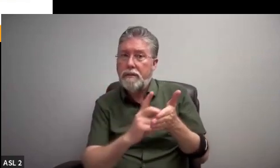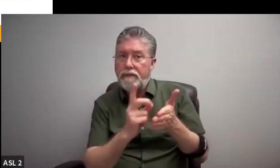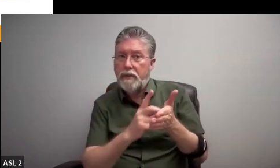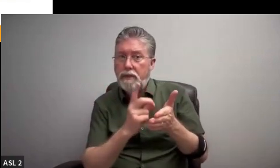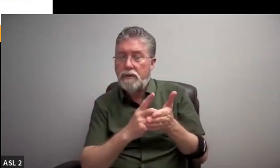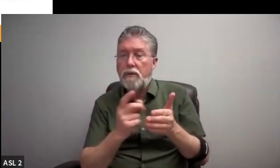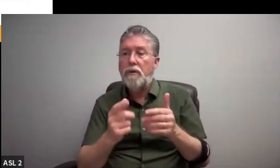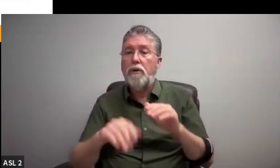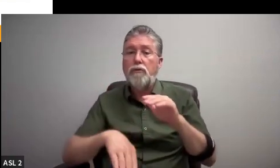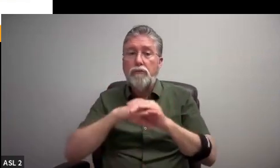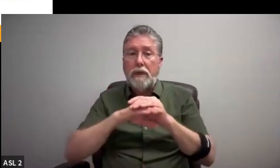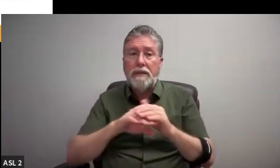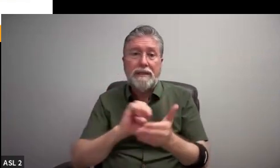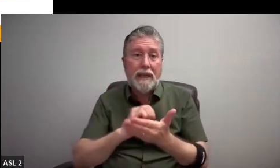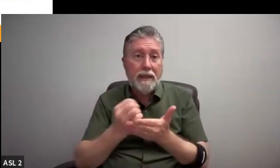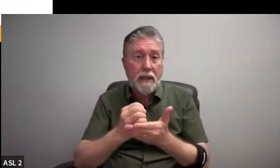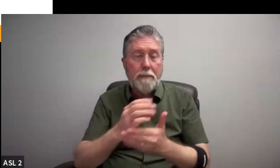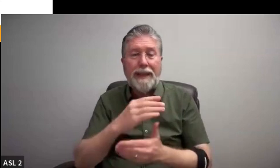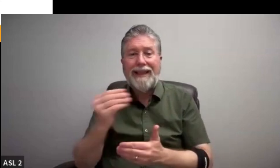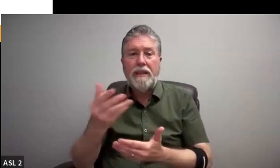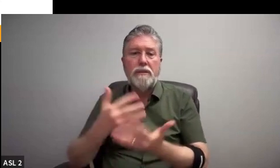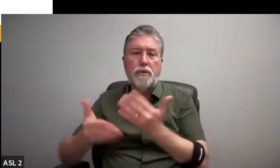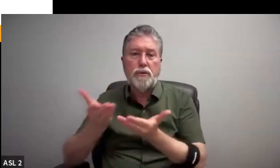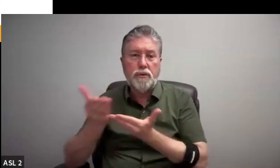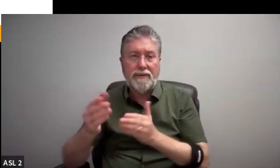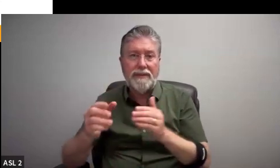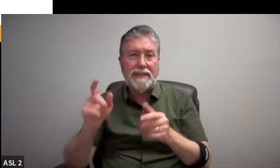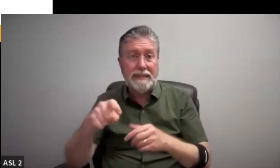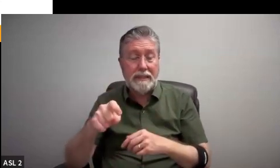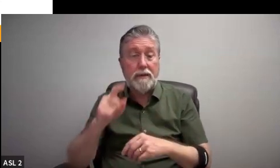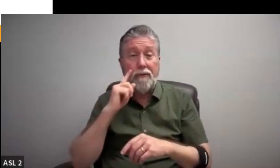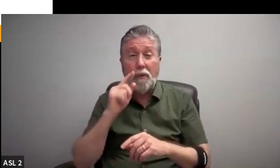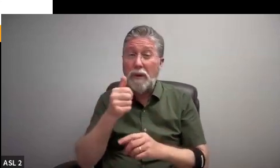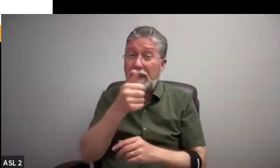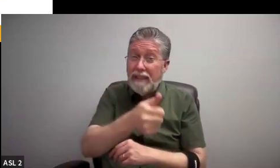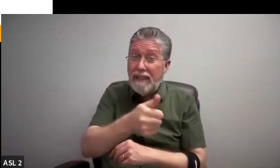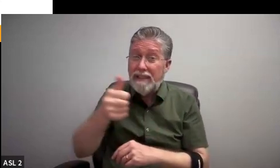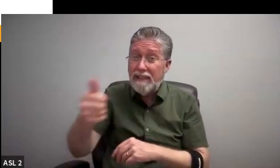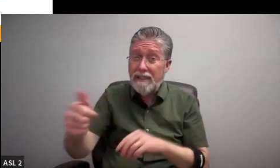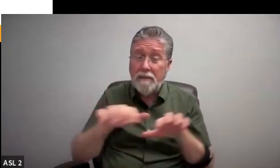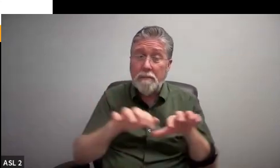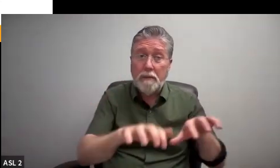greatest social need. However, an IFF factor for each population included in the definition is not